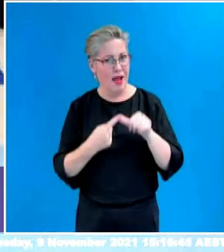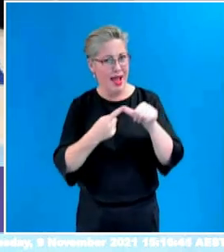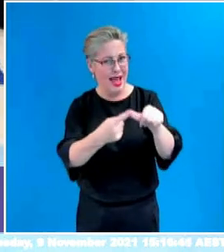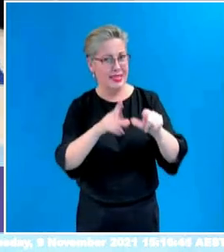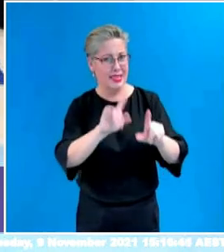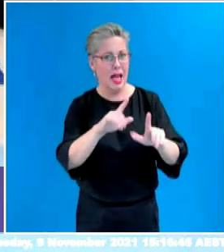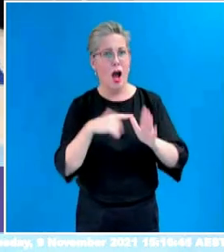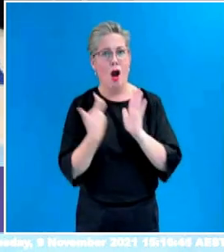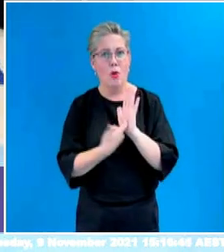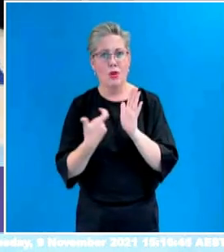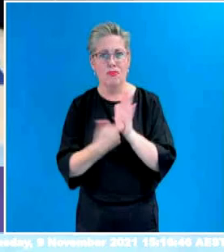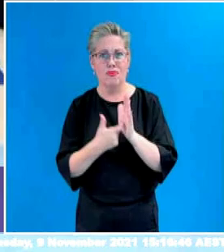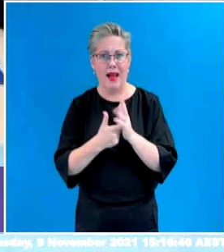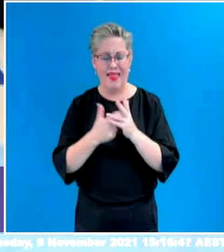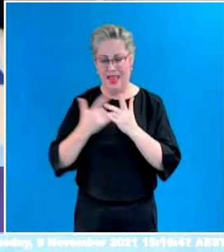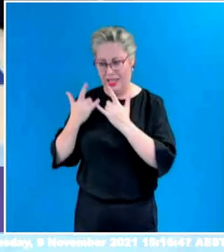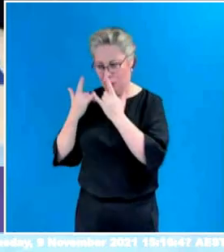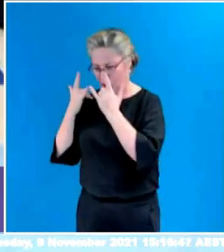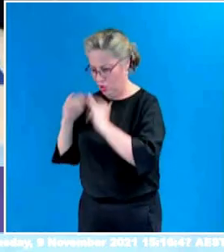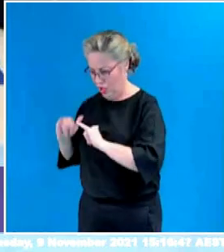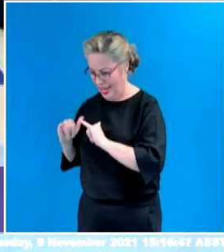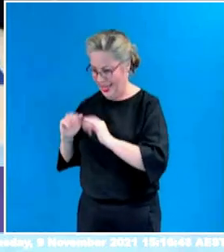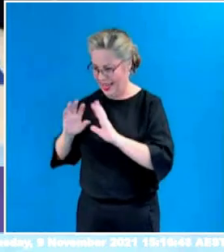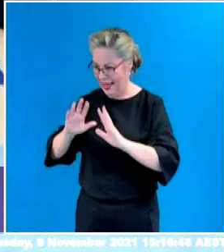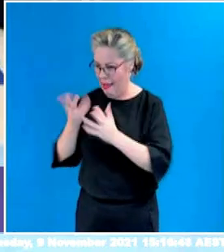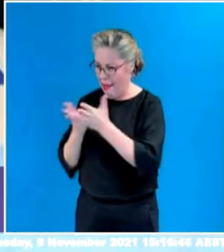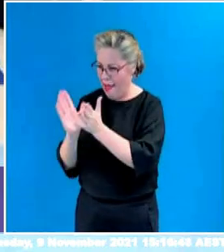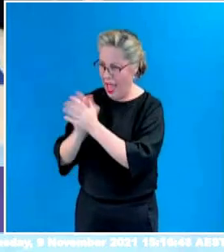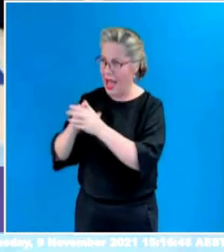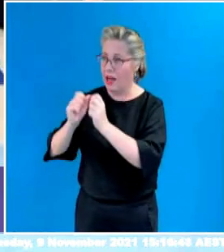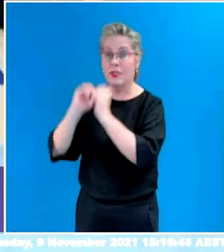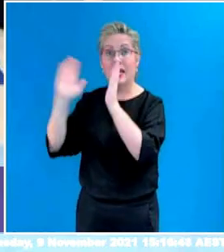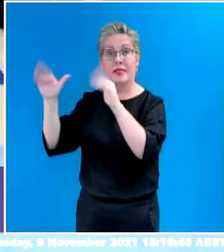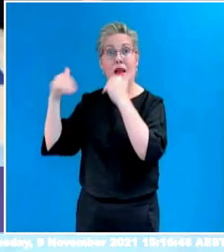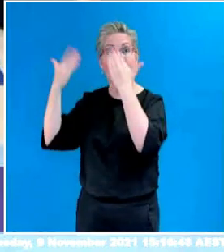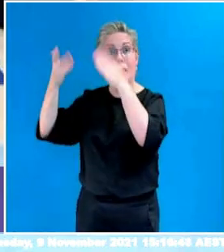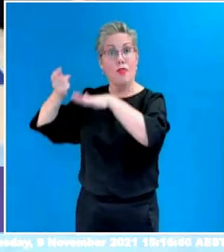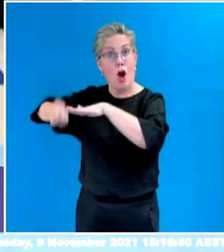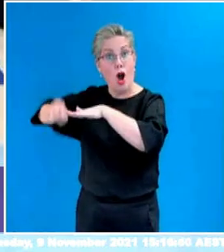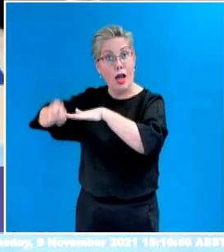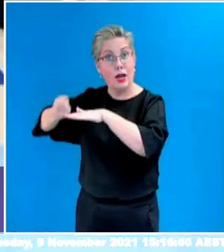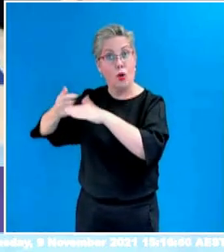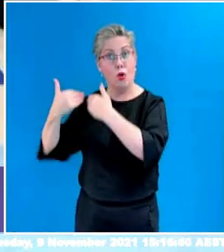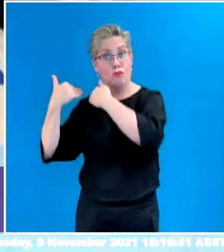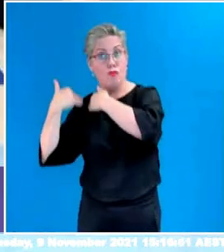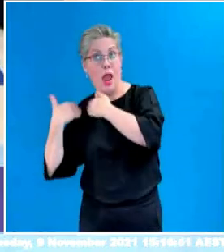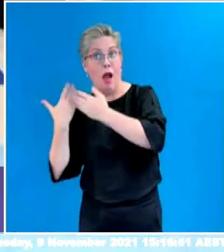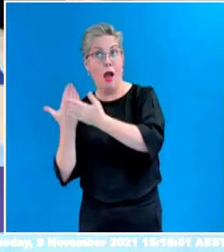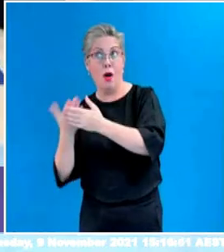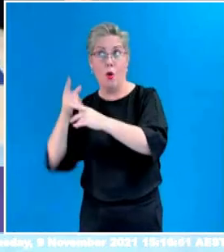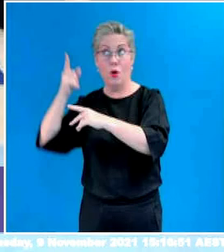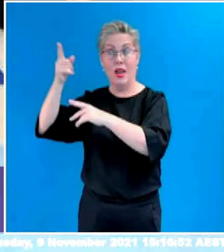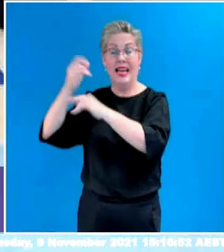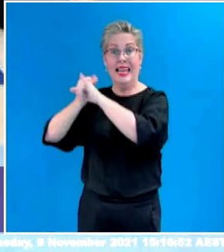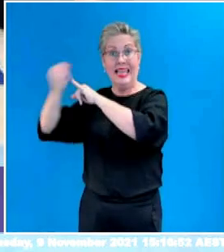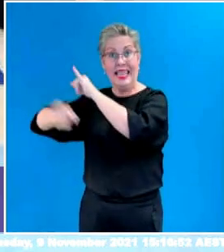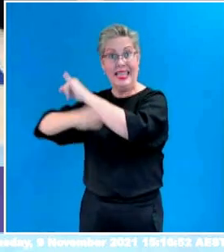information about how our High Court has drawn on those types of principles.